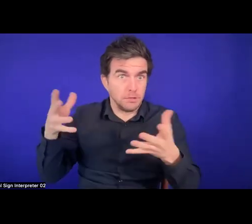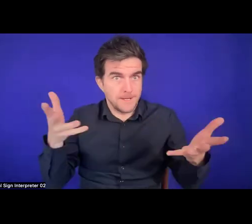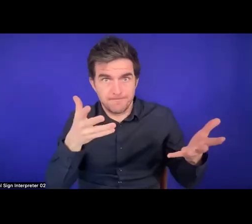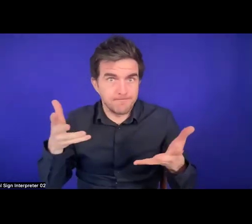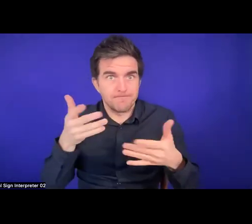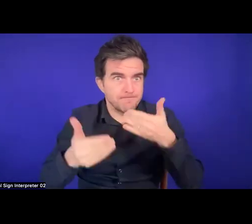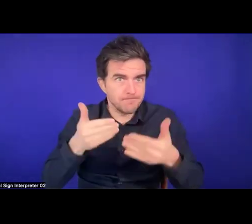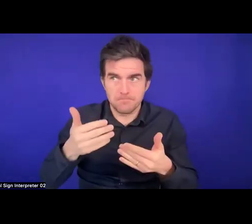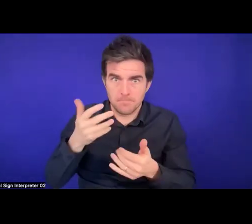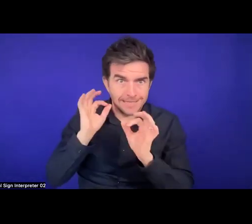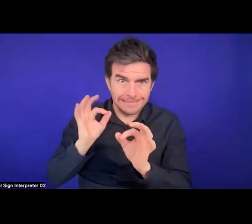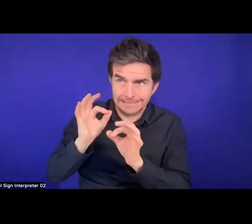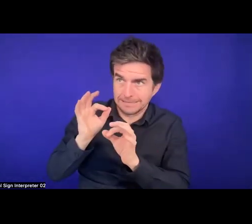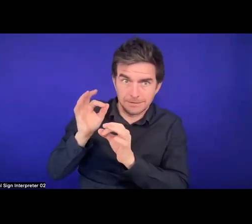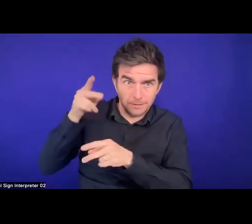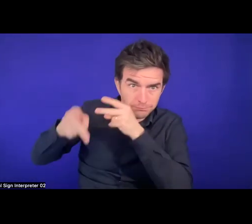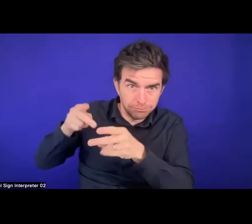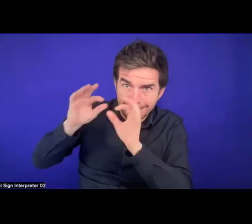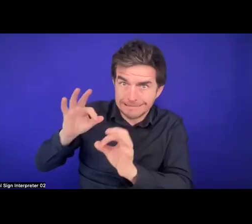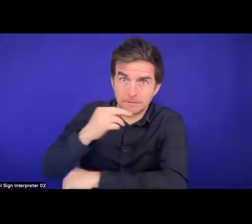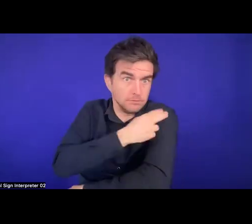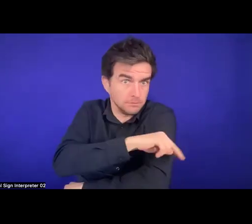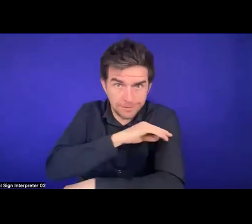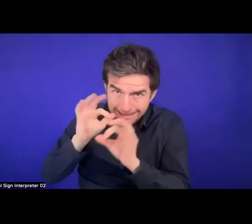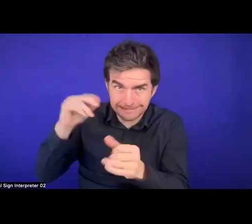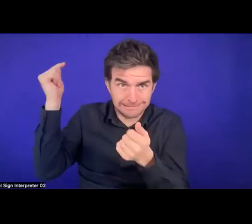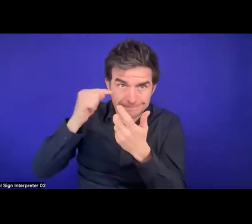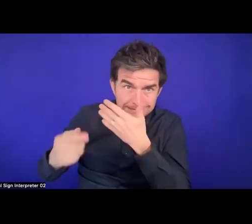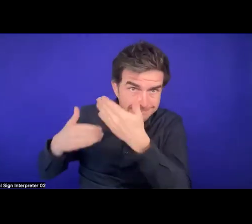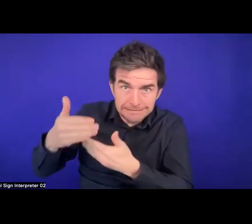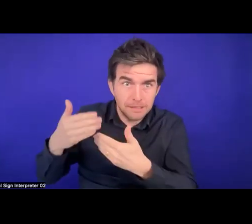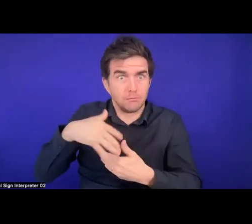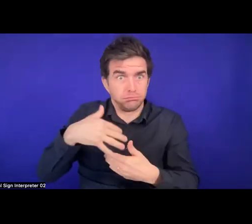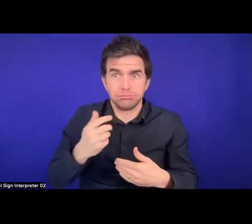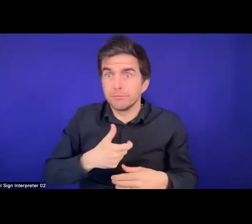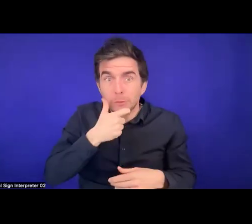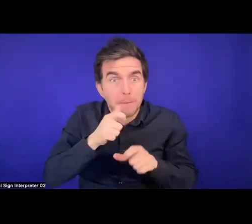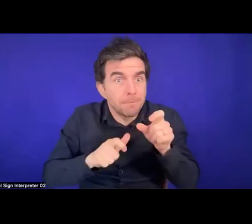designed to meet the needs of the aging population, and many times does not meet the